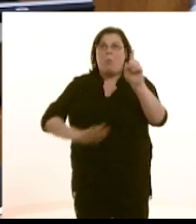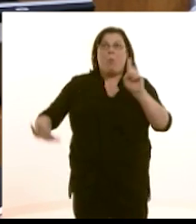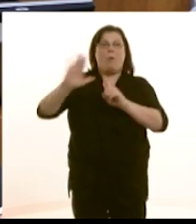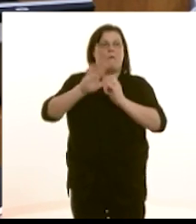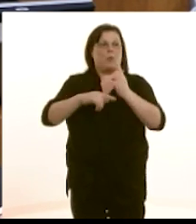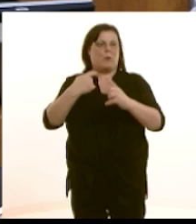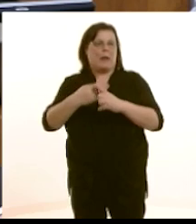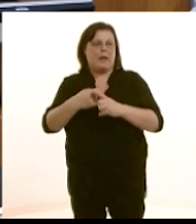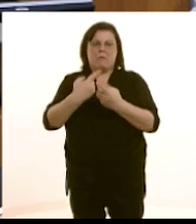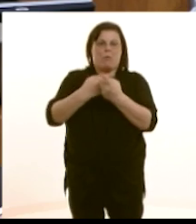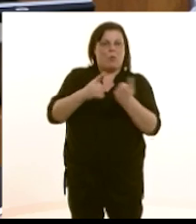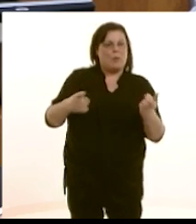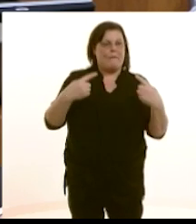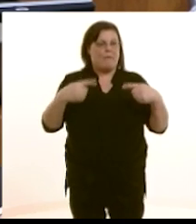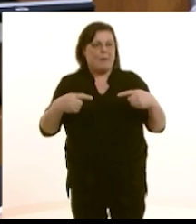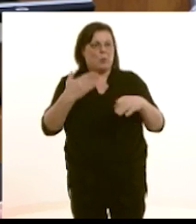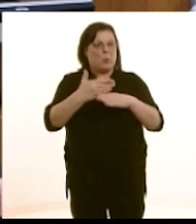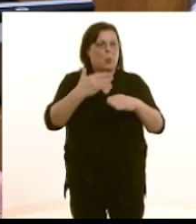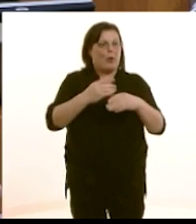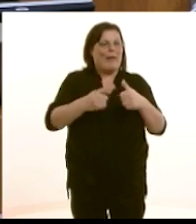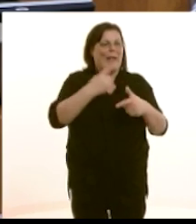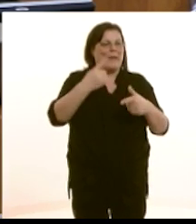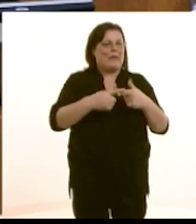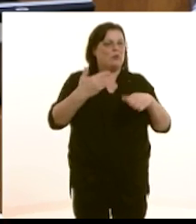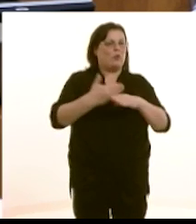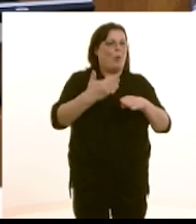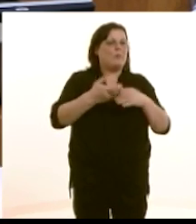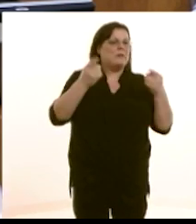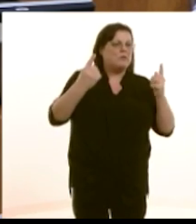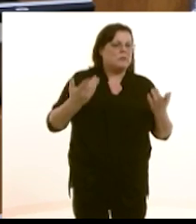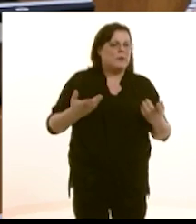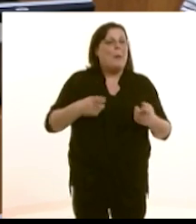of those who are available for A&E consultant roles. It is, however, encouraging that we